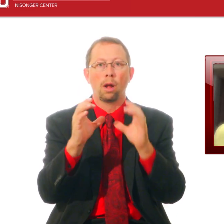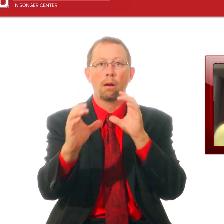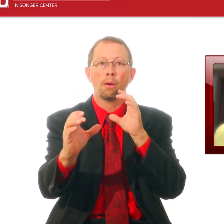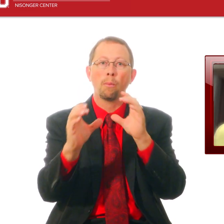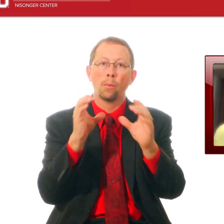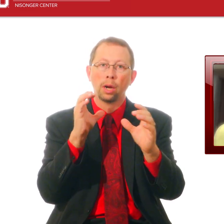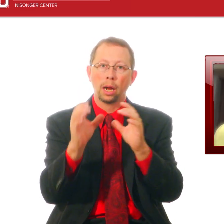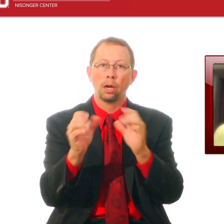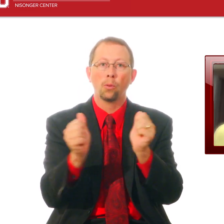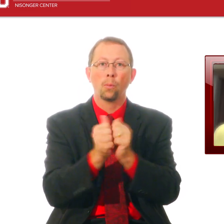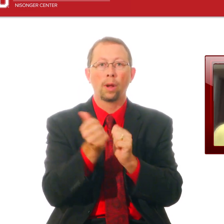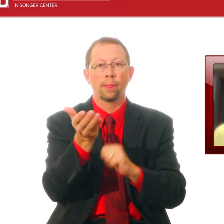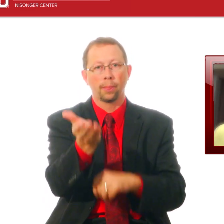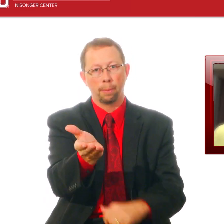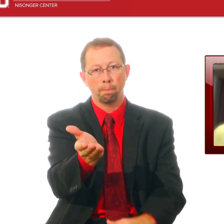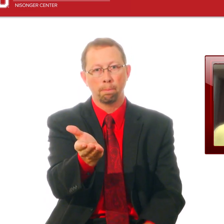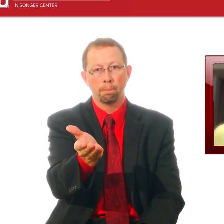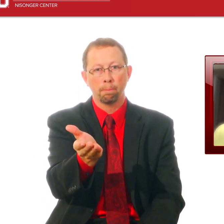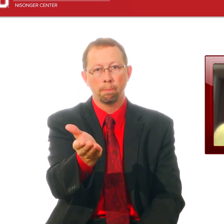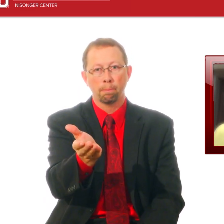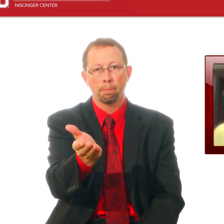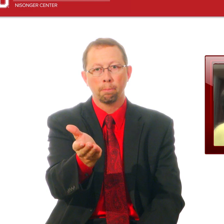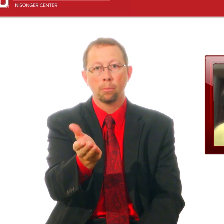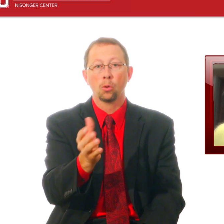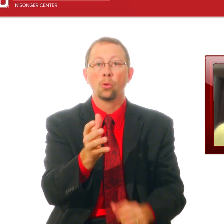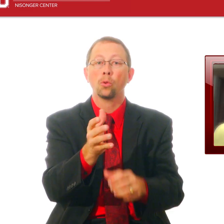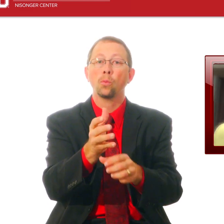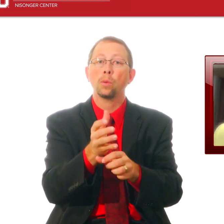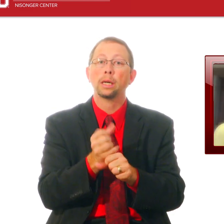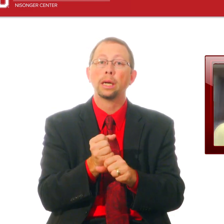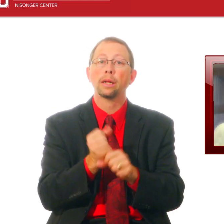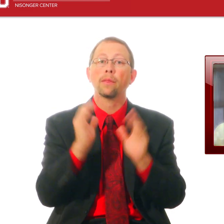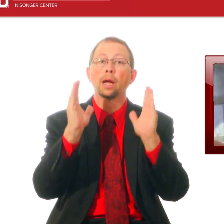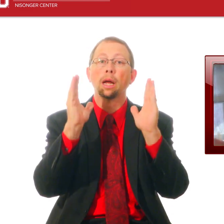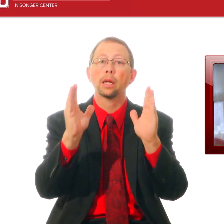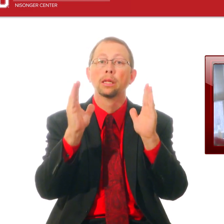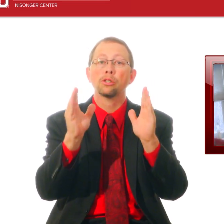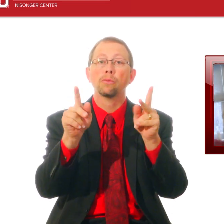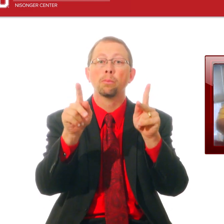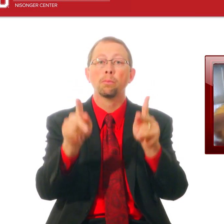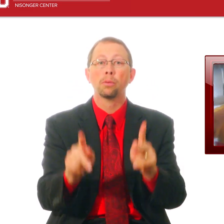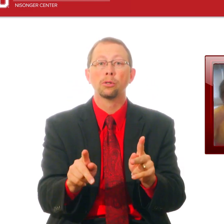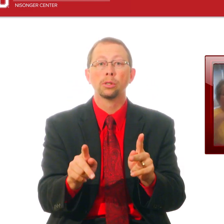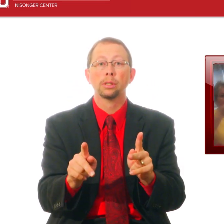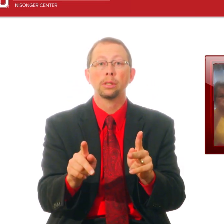eye contact while communicating with them.